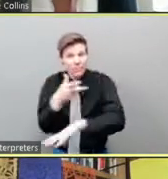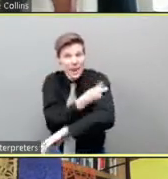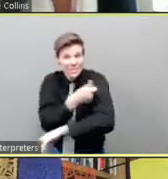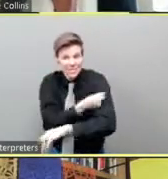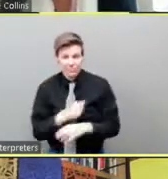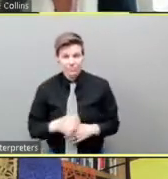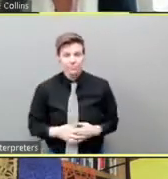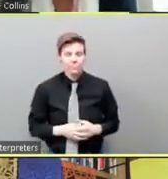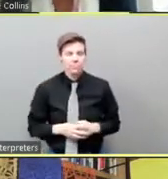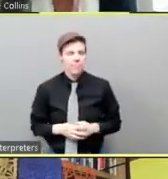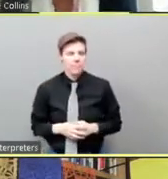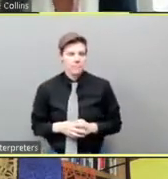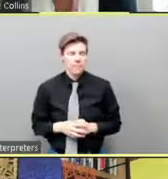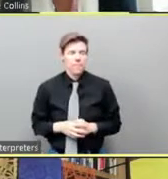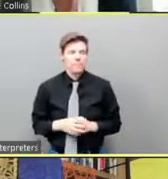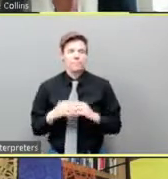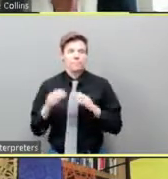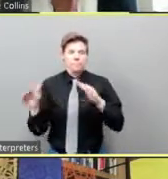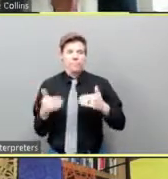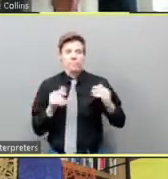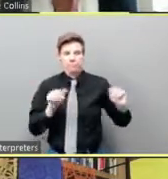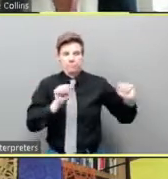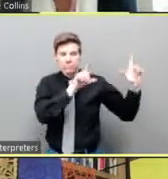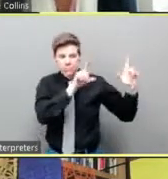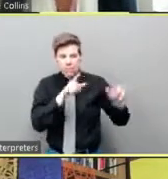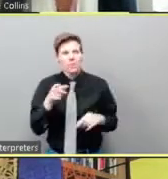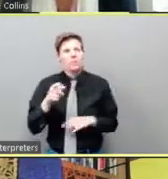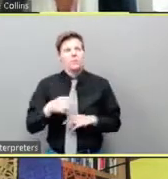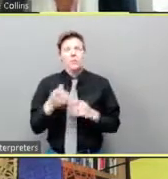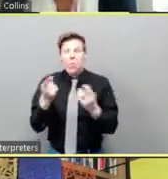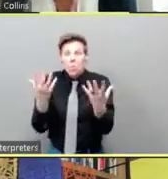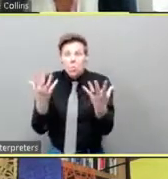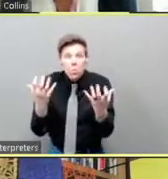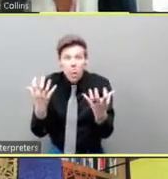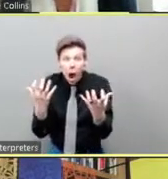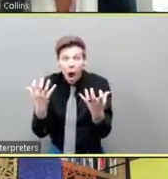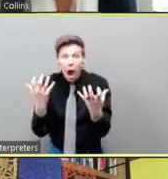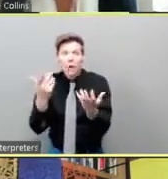So if you want to become, and I'm going to say, please become a provider there.